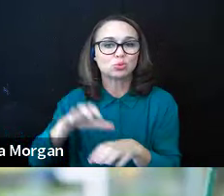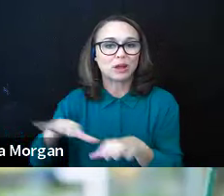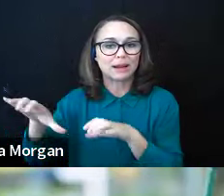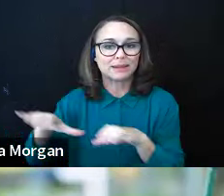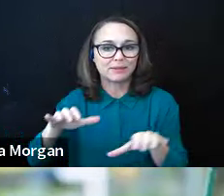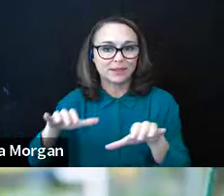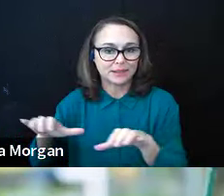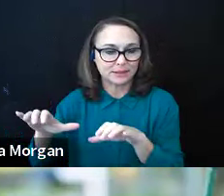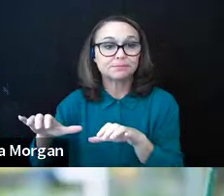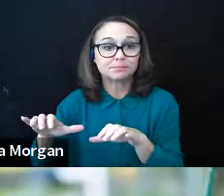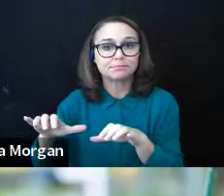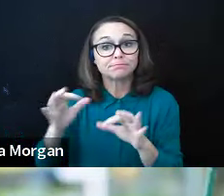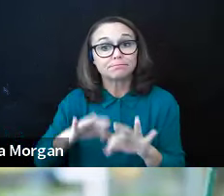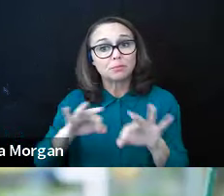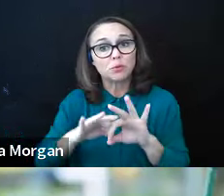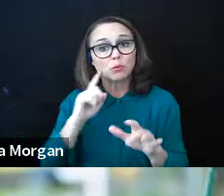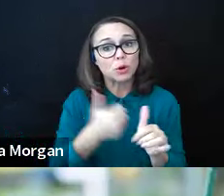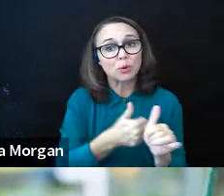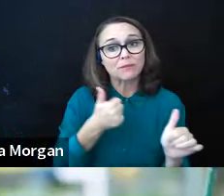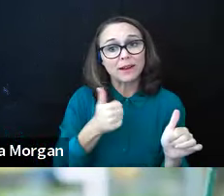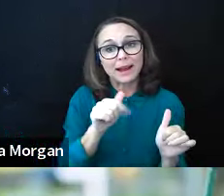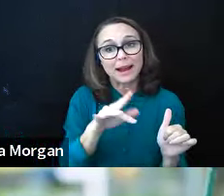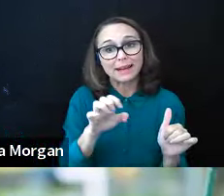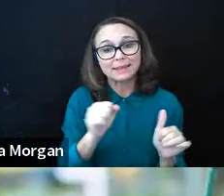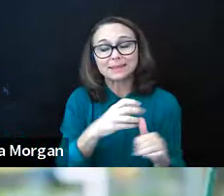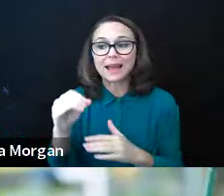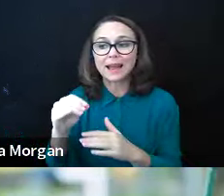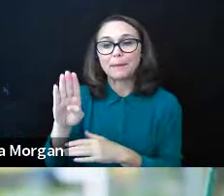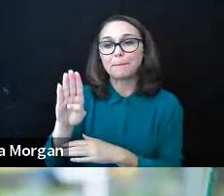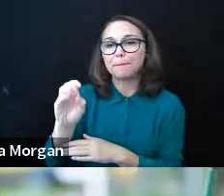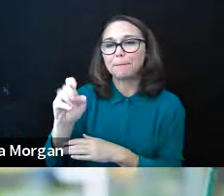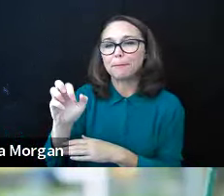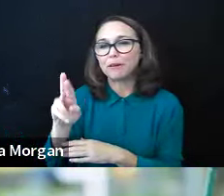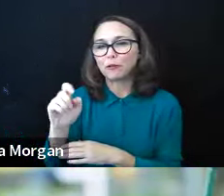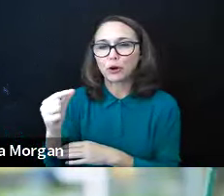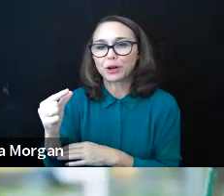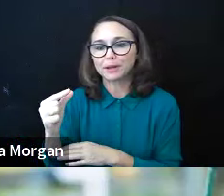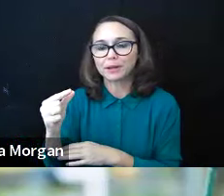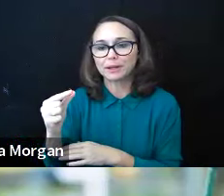ACEs and for buffering against the impact of ACEs for those who've already experienced them. There